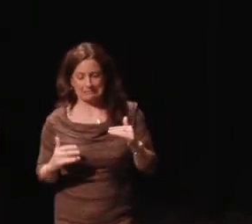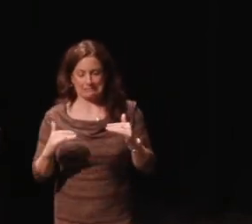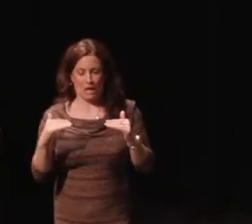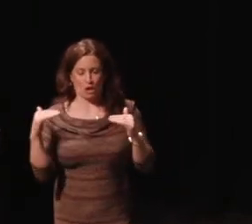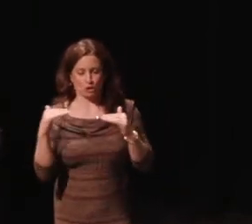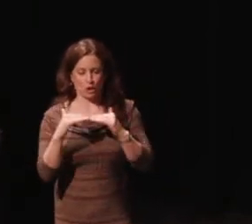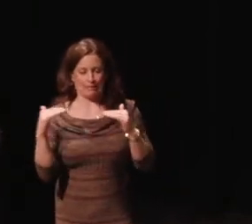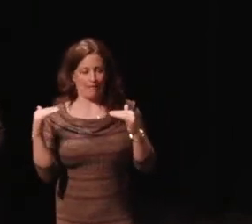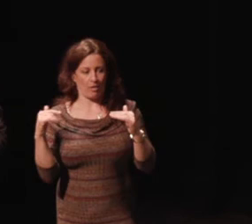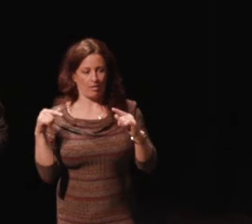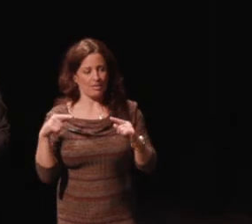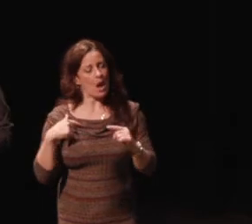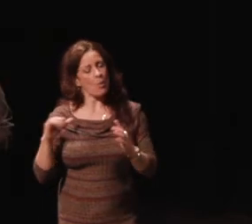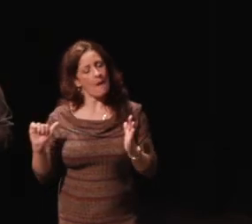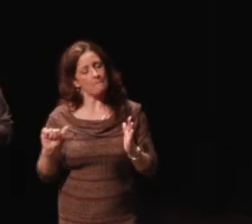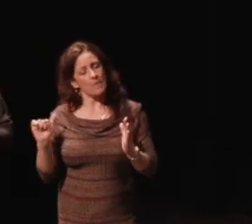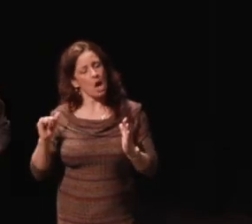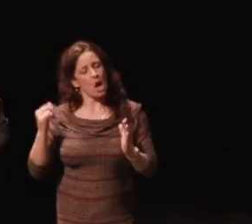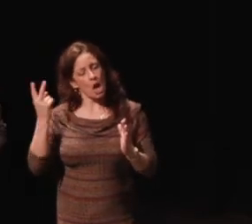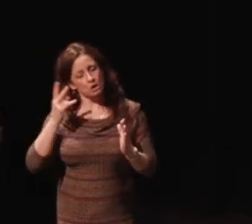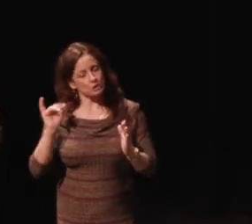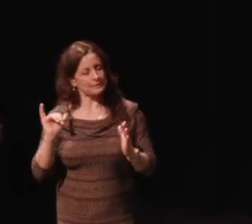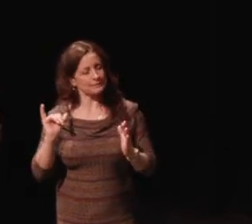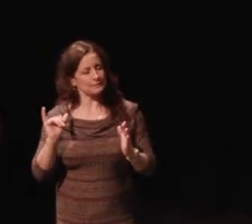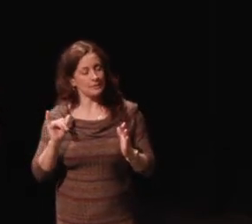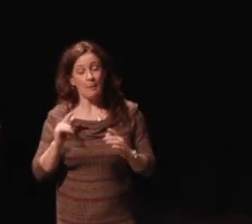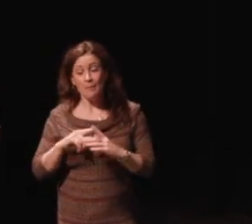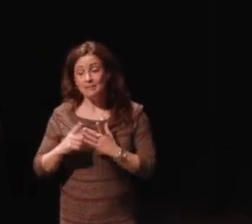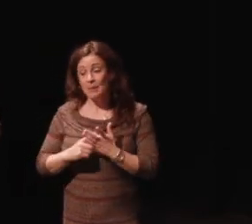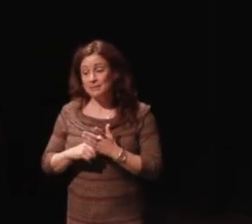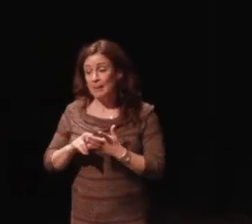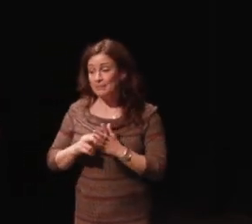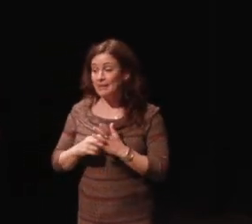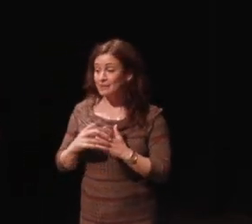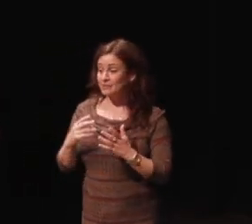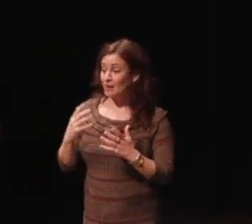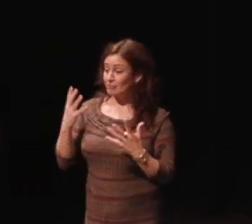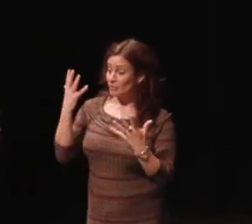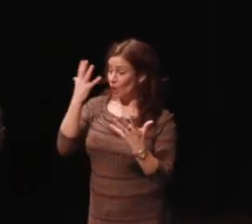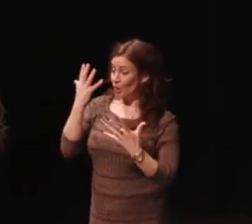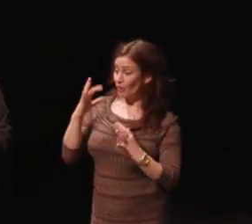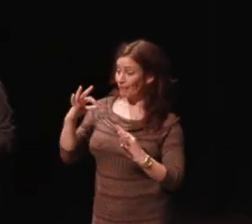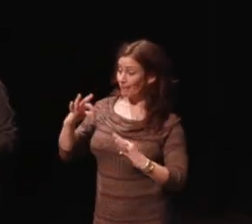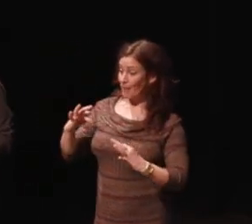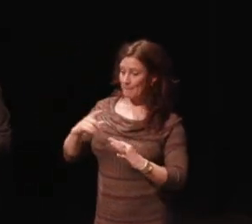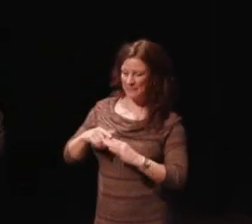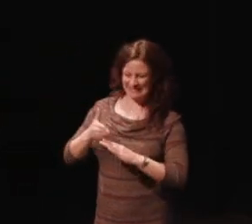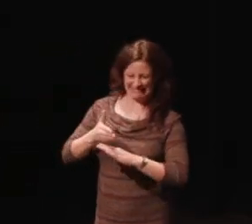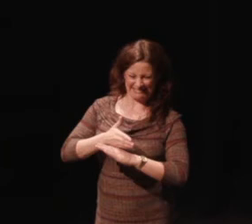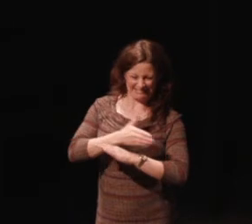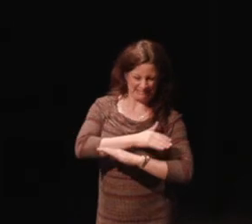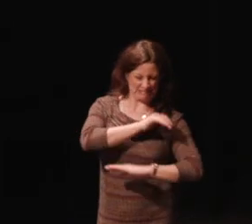I want a certain polish level, but sometimes that means you can have certain systems cemented by the time you're ready to do that,